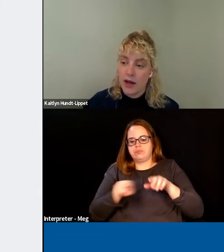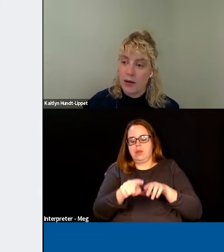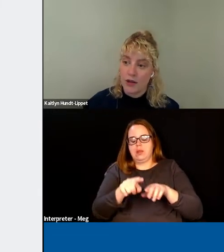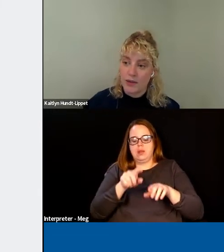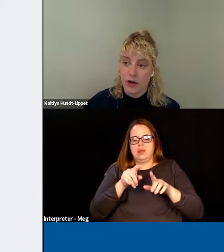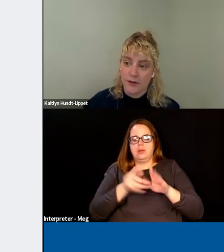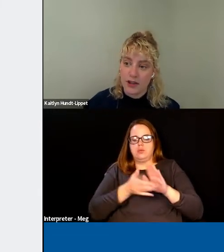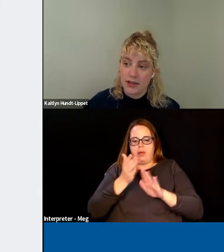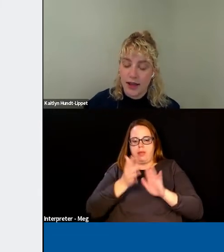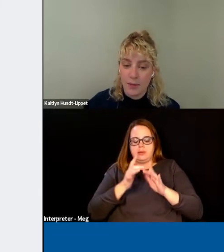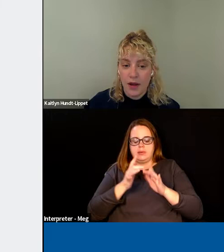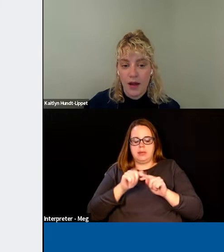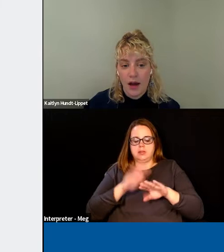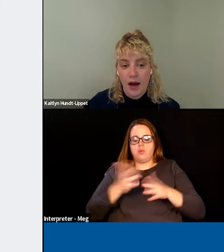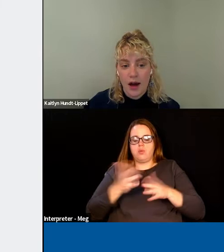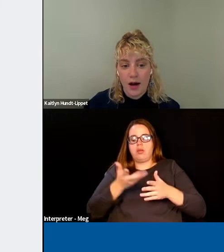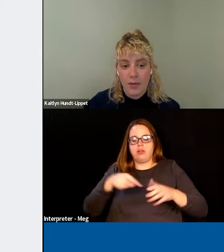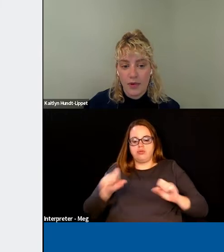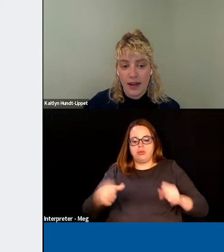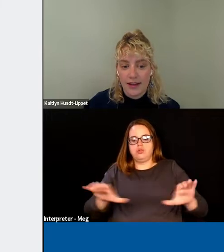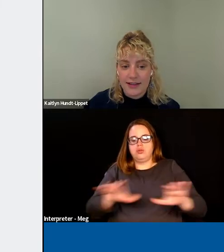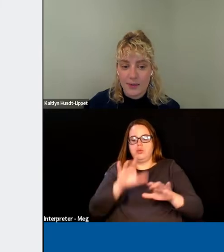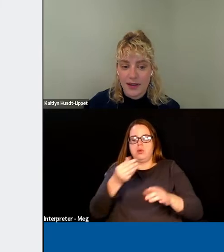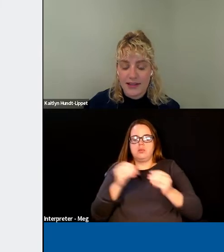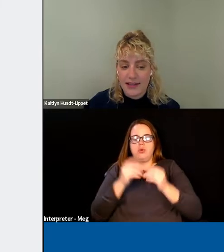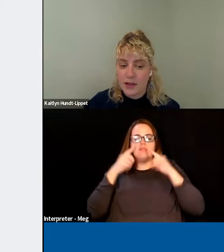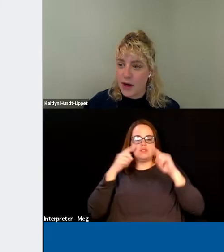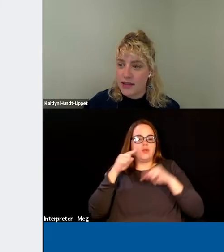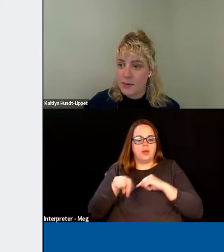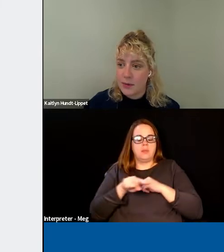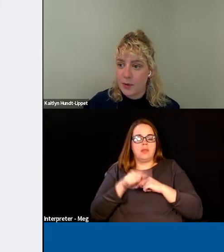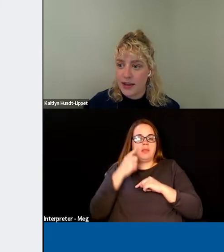and what's more efficient to them. I think that's something that surprises people